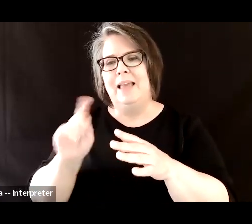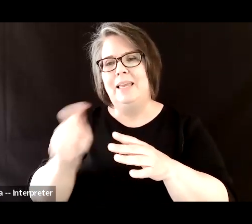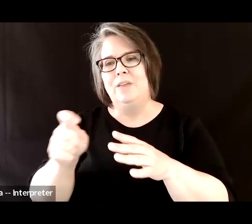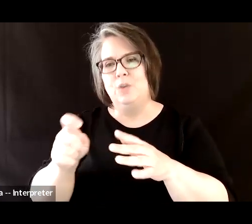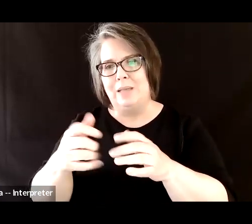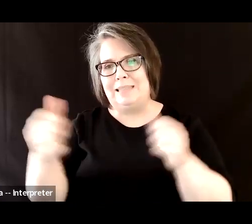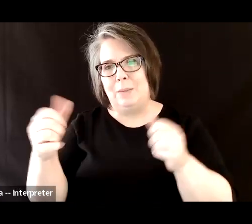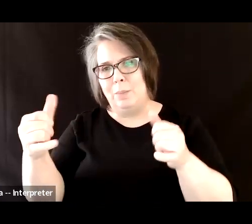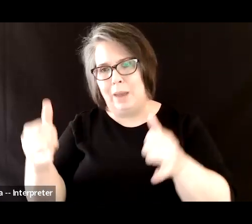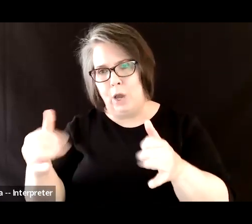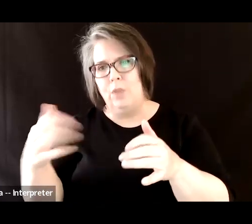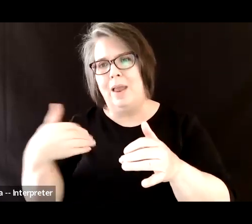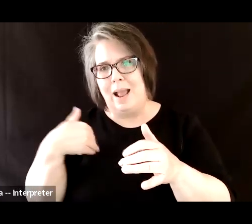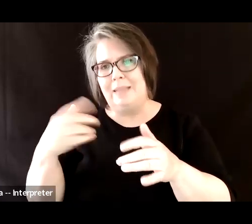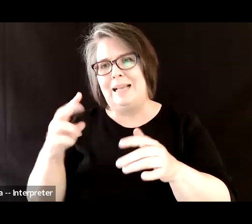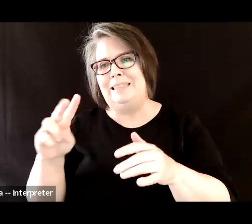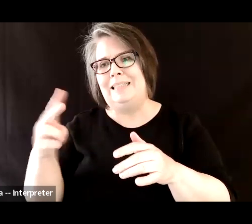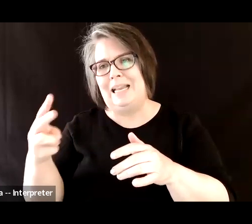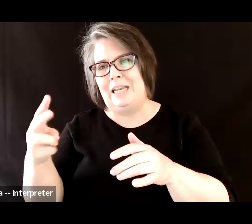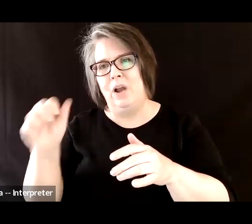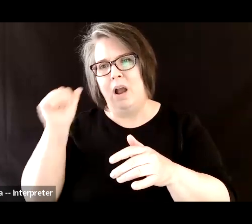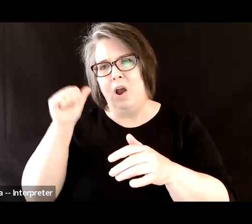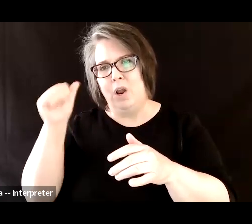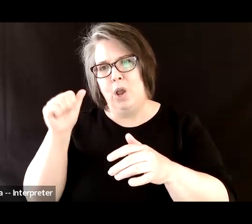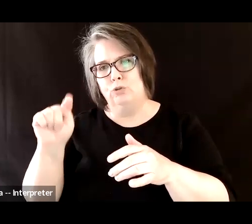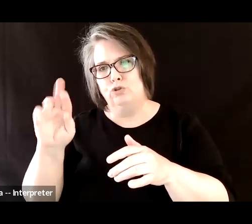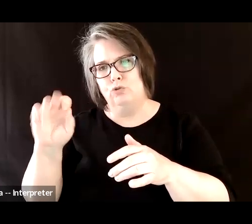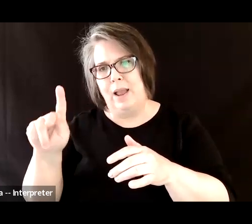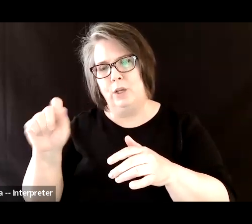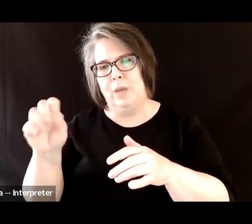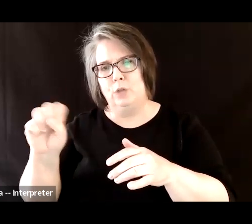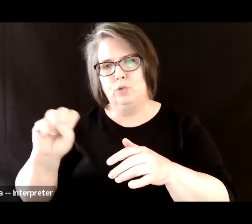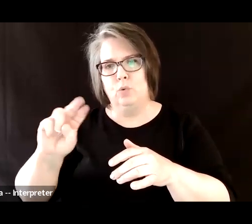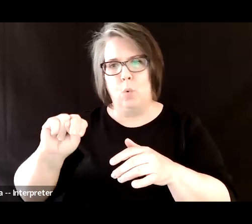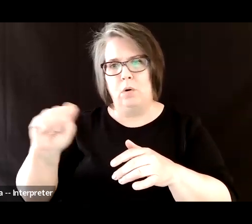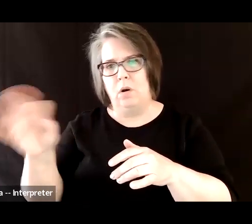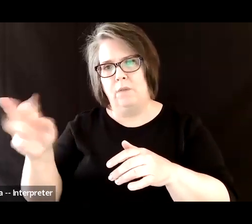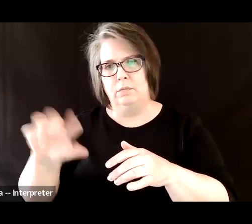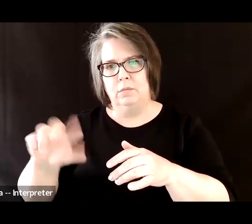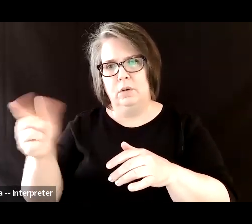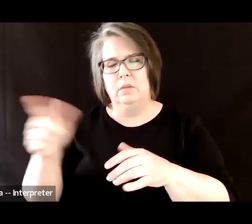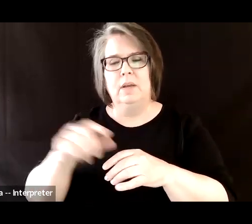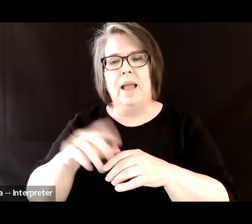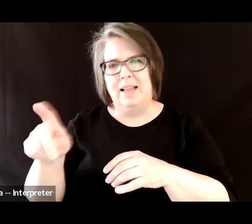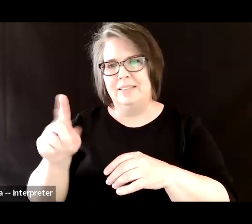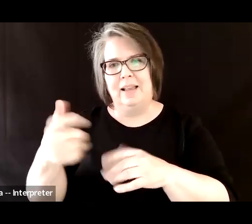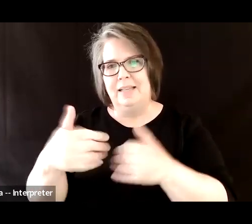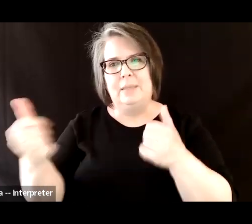that has a secondary audio track that you can toggle on and off. But it is like its own separate thing.